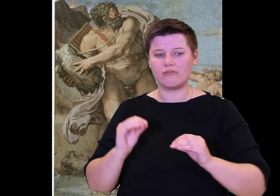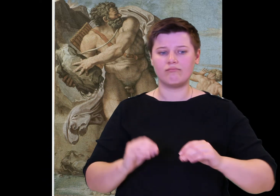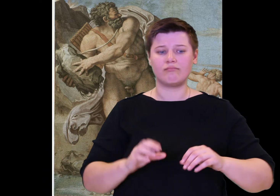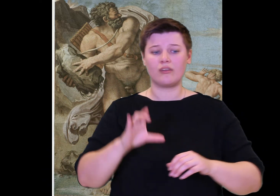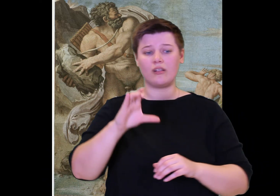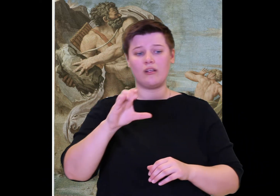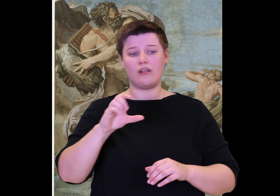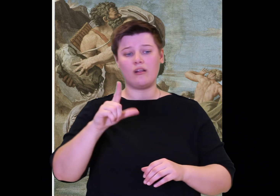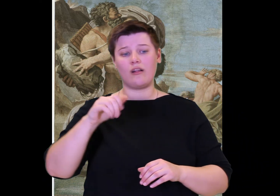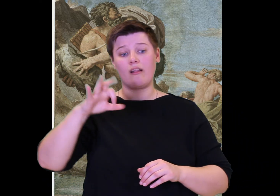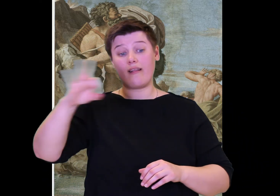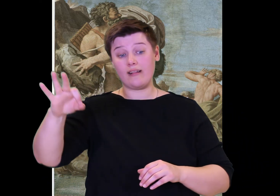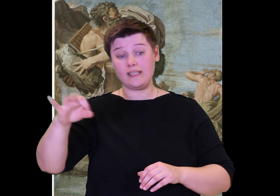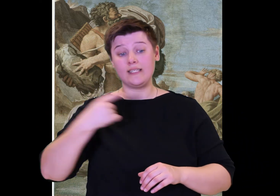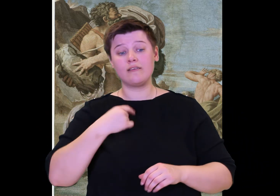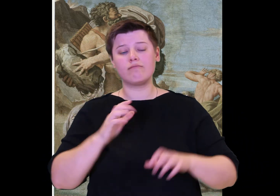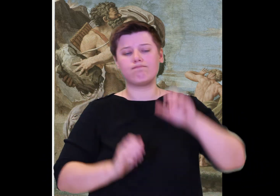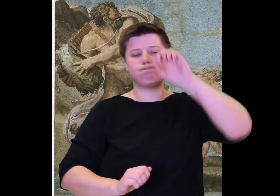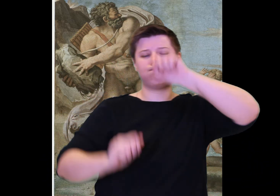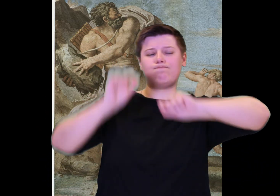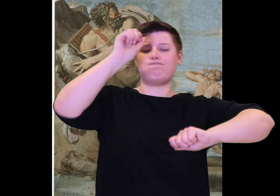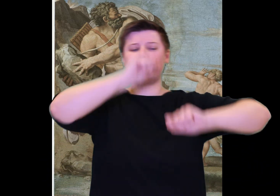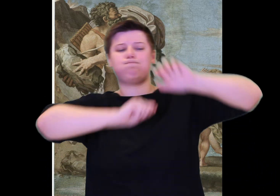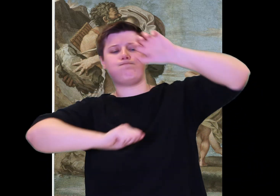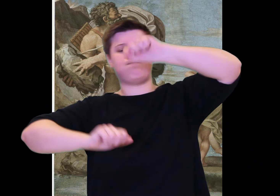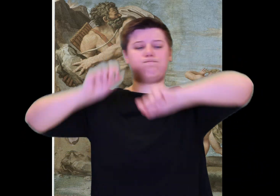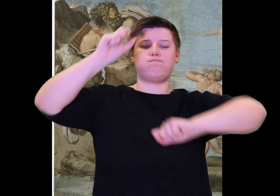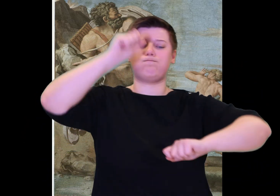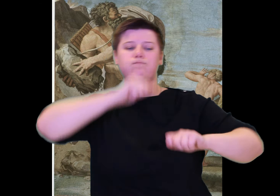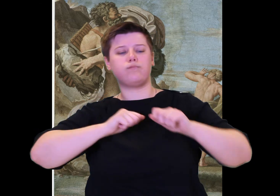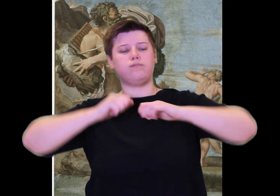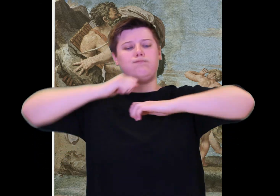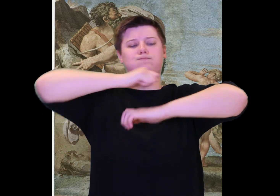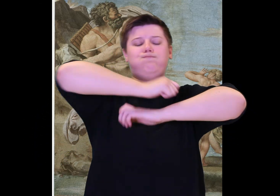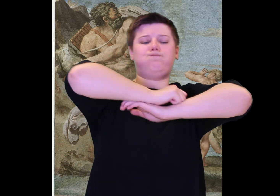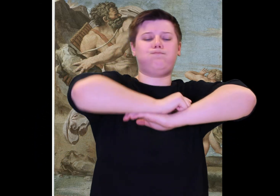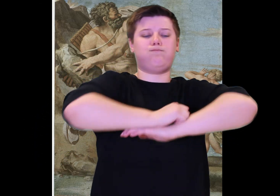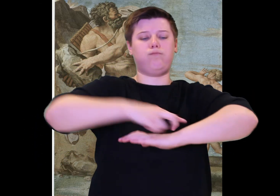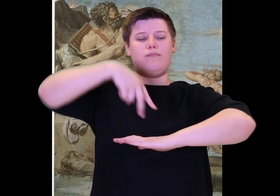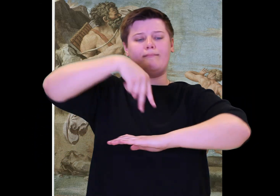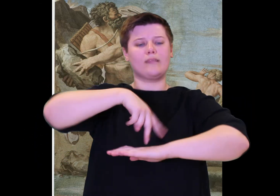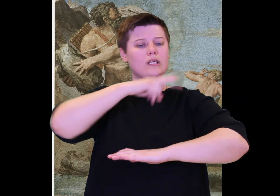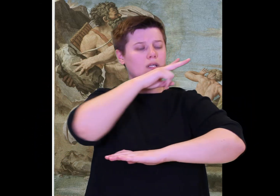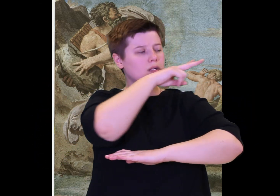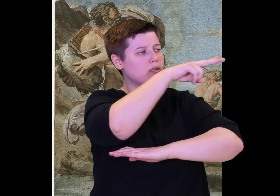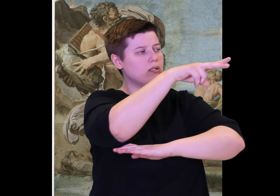For two days and two nights we lay on shore, exhausted and our hearts consumed with grief.